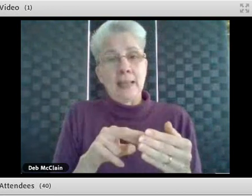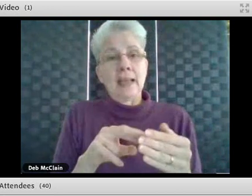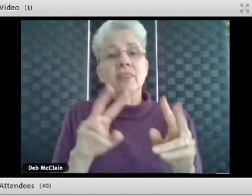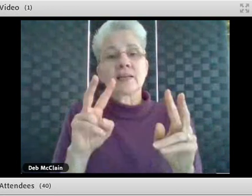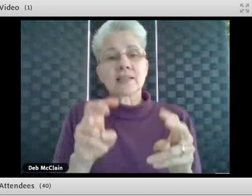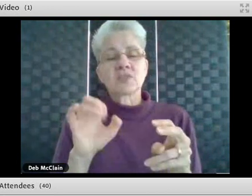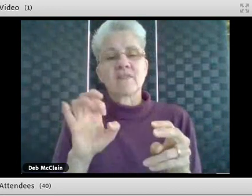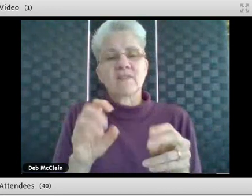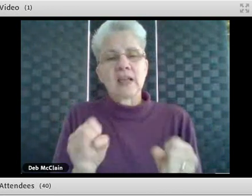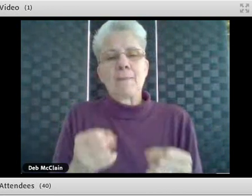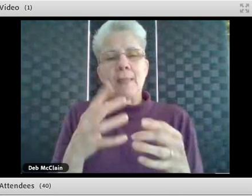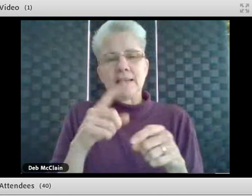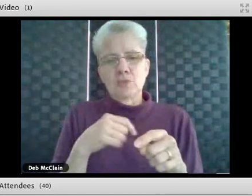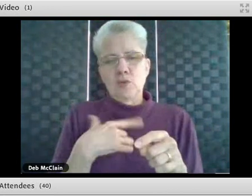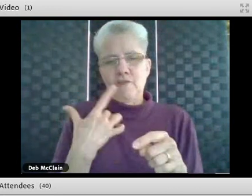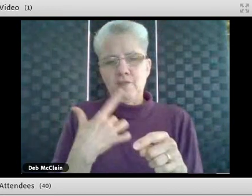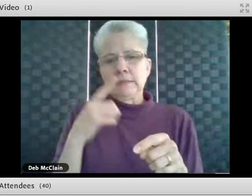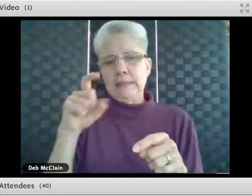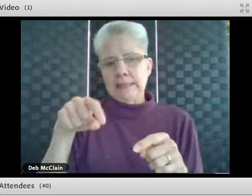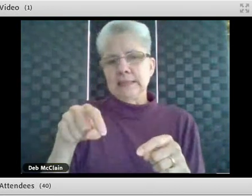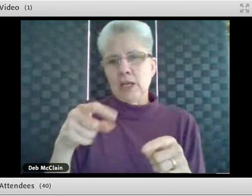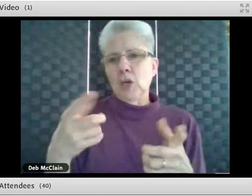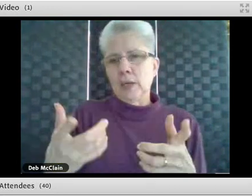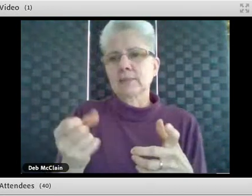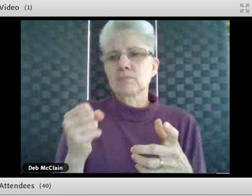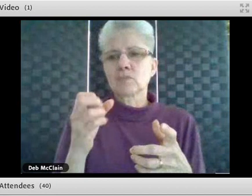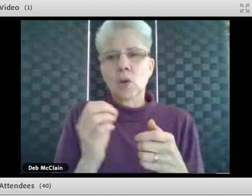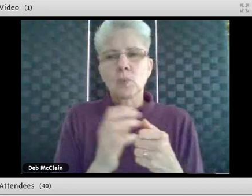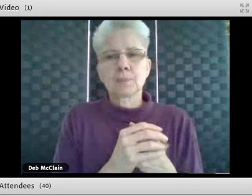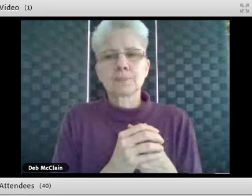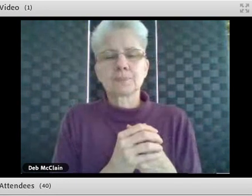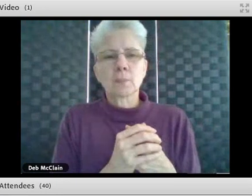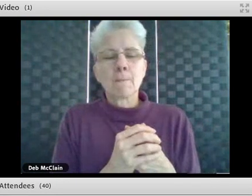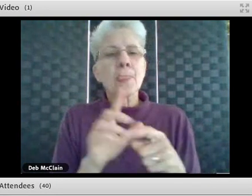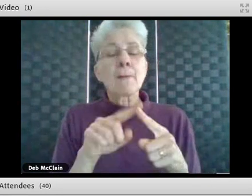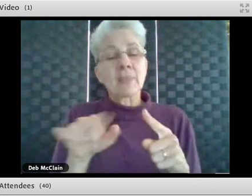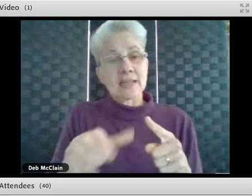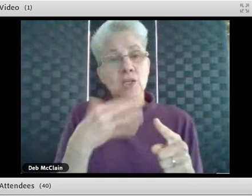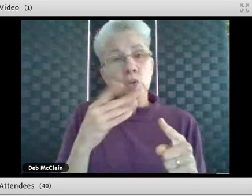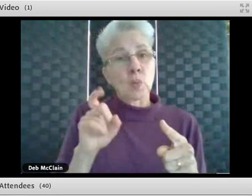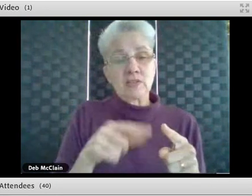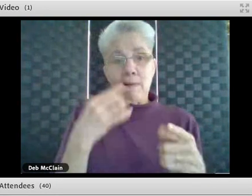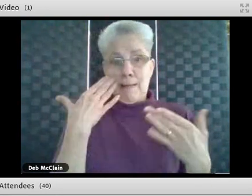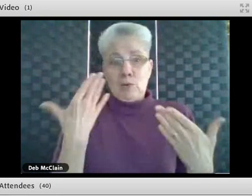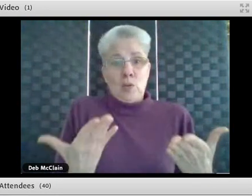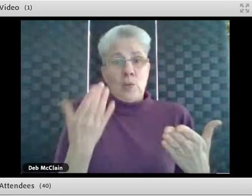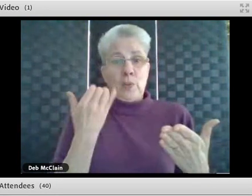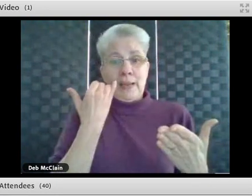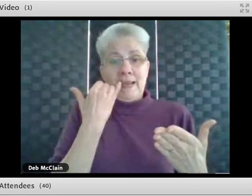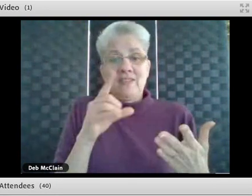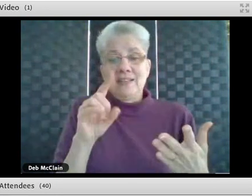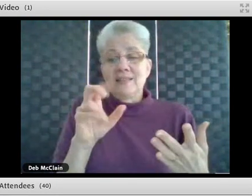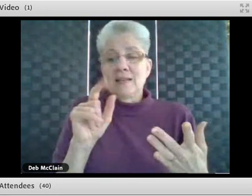as many times as you feel is necessary. But that's a good question. I don't know if the doubling core metadata initiative